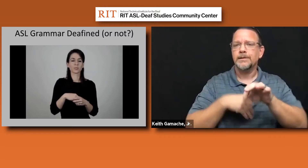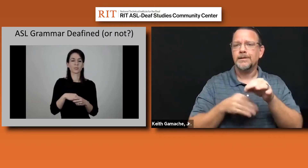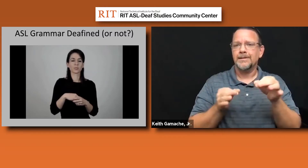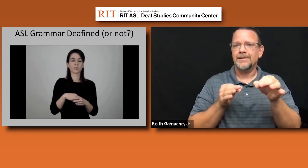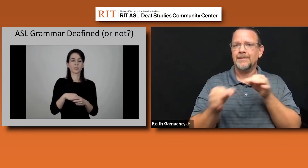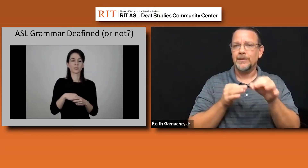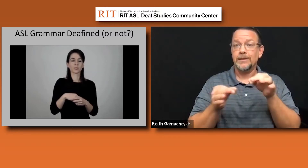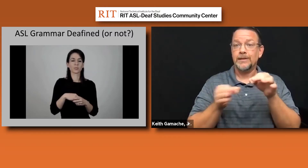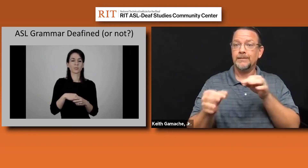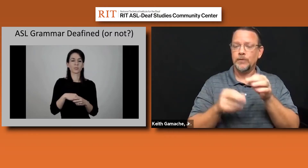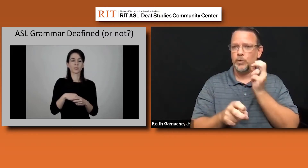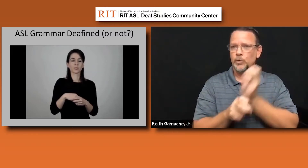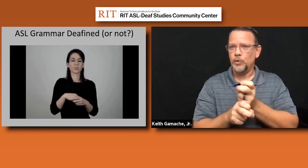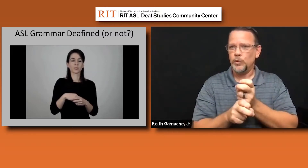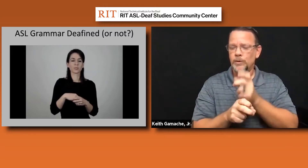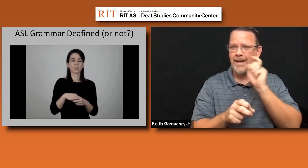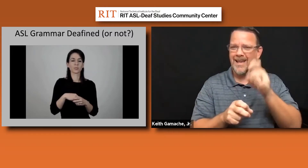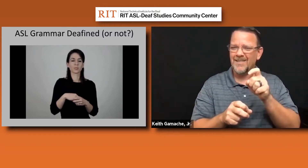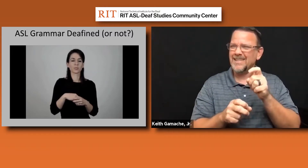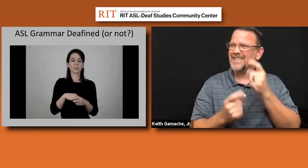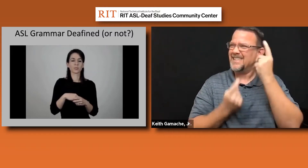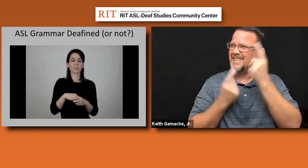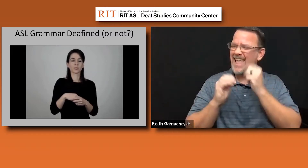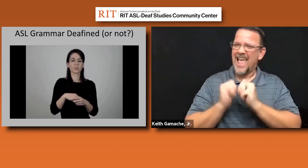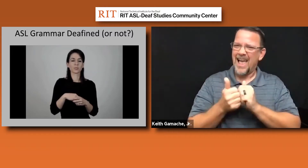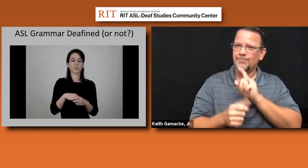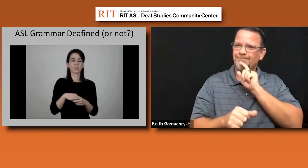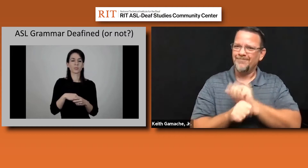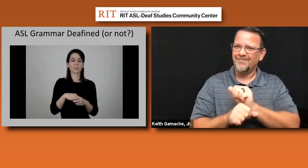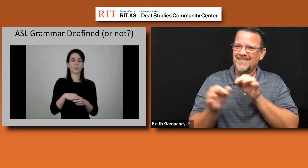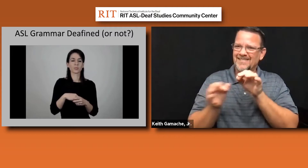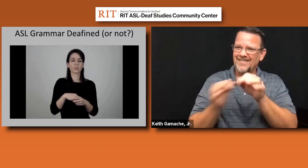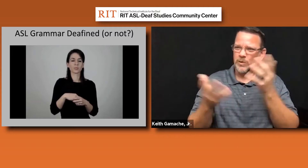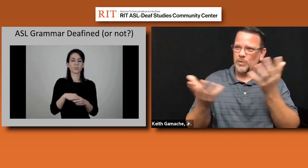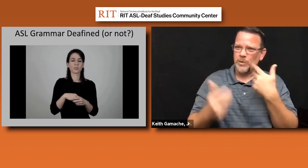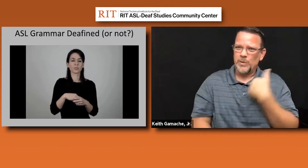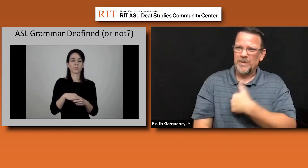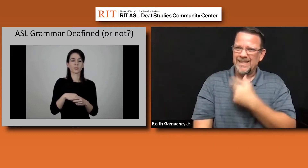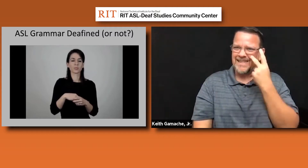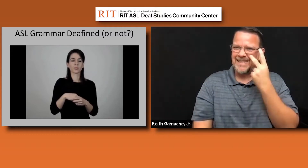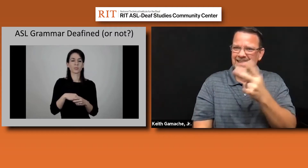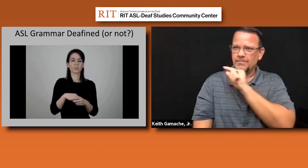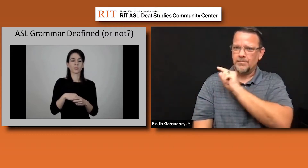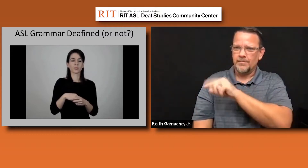than actually to give rationale or explanation as to how that thing is defined or came to be.